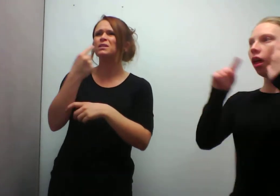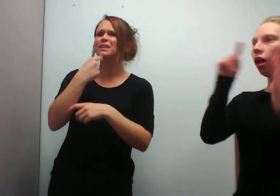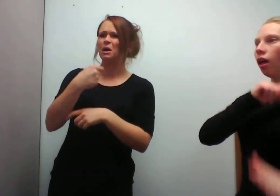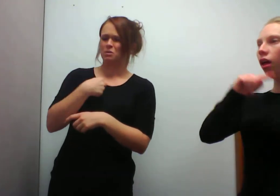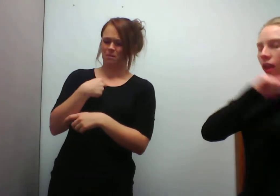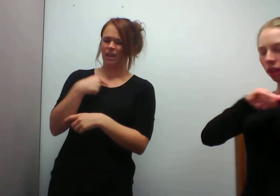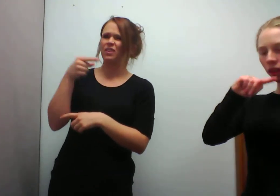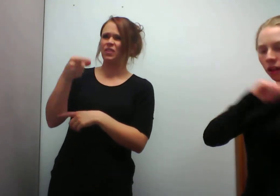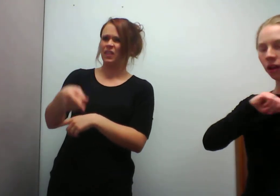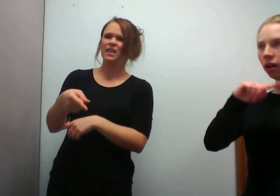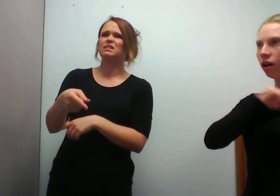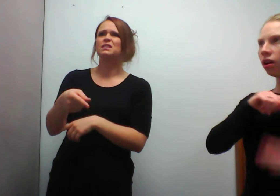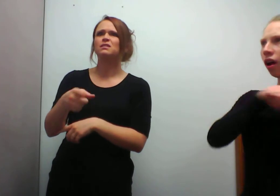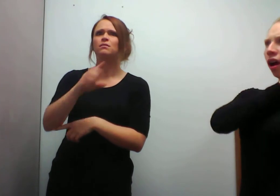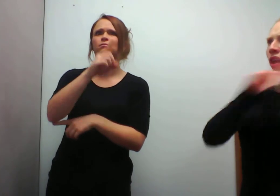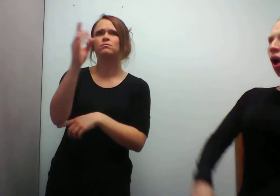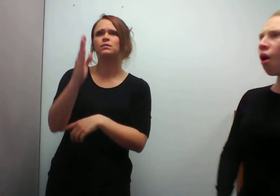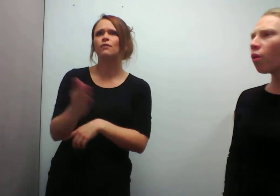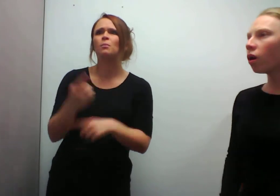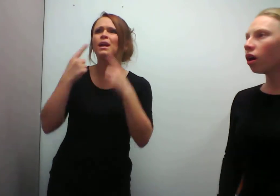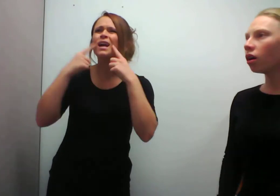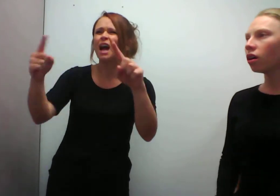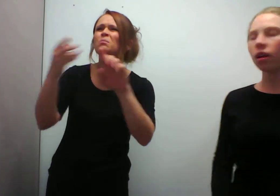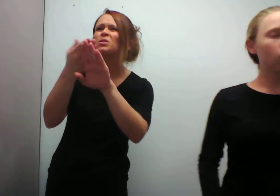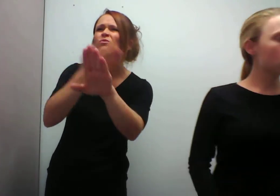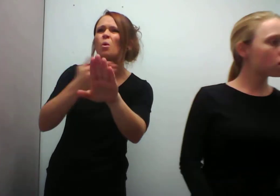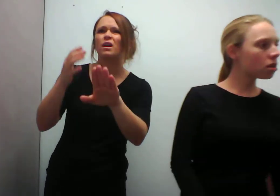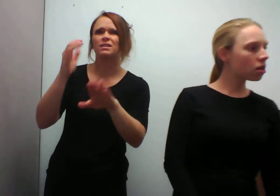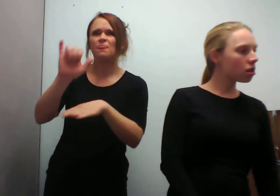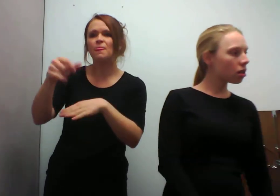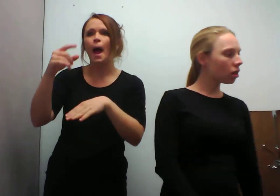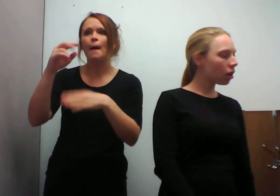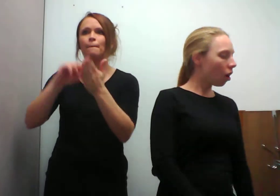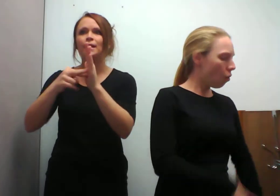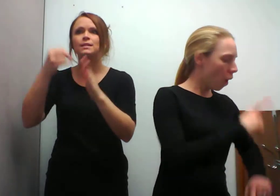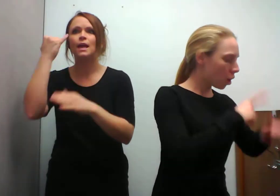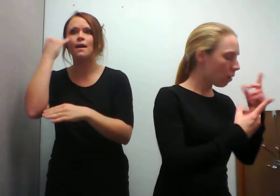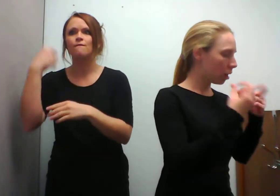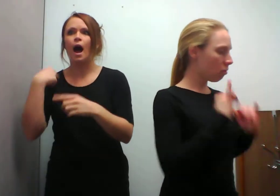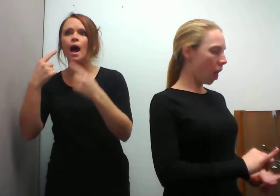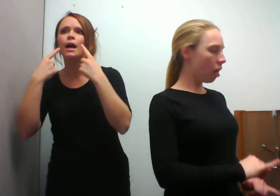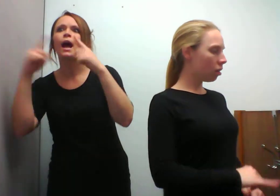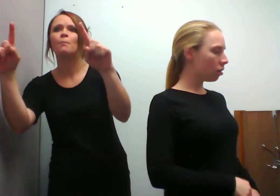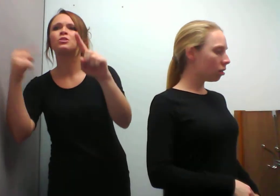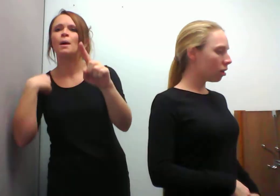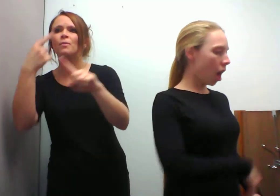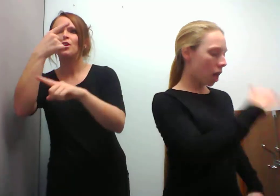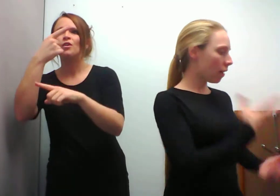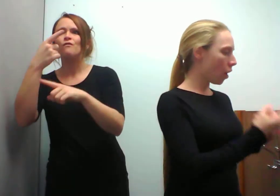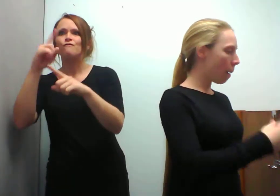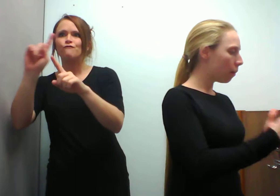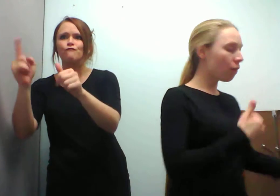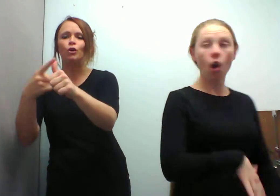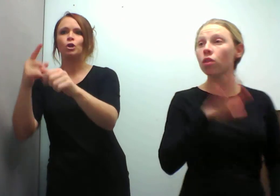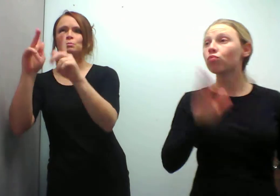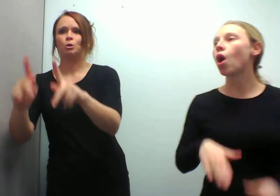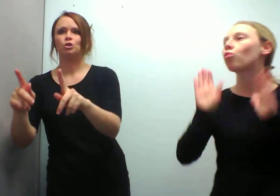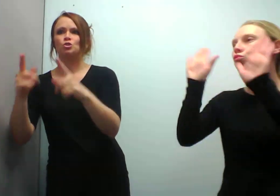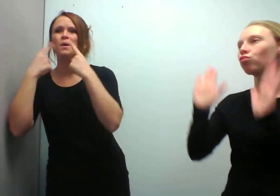that no one has ever done this before because then if I do it then that means I am the first one that has done it So don't pay any attention to people who say